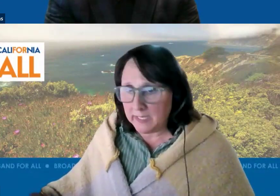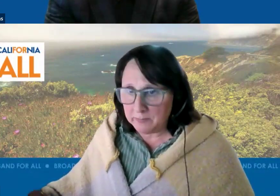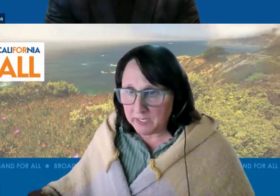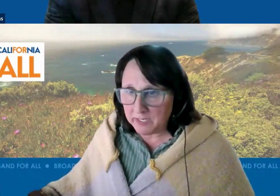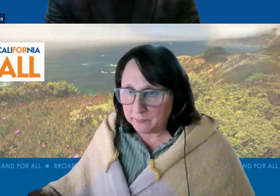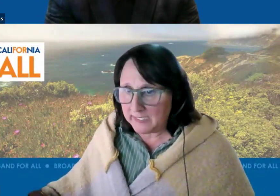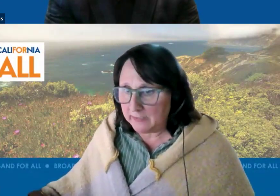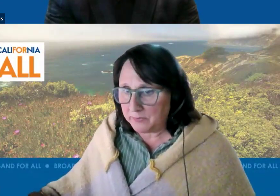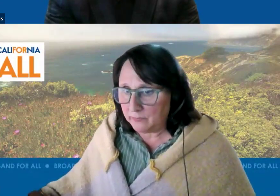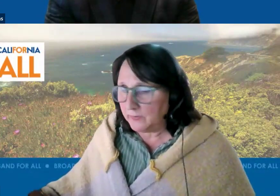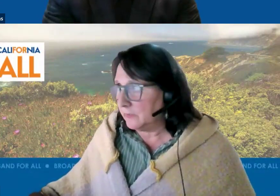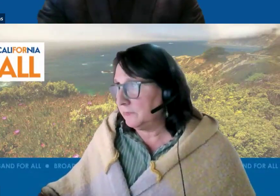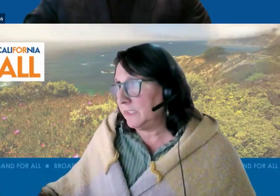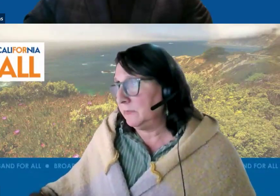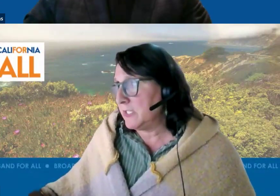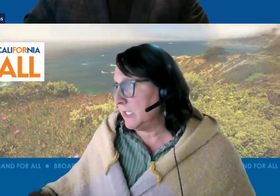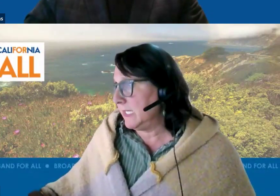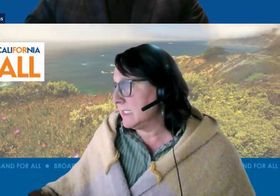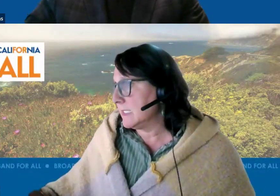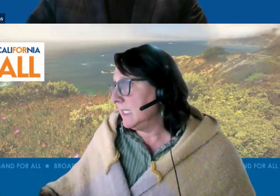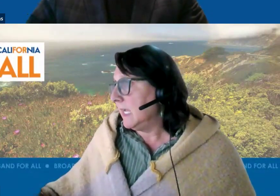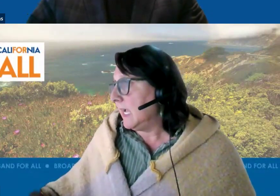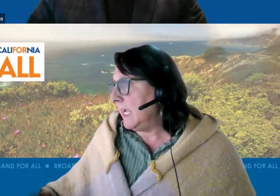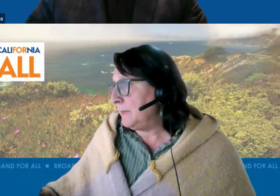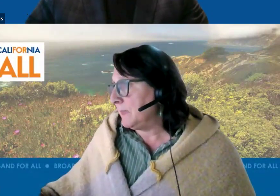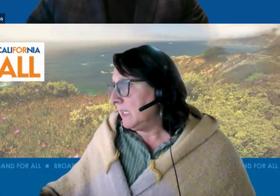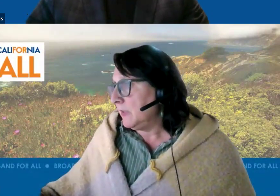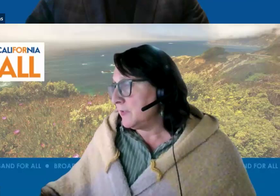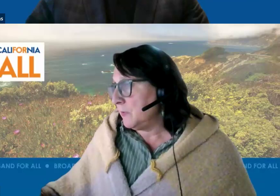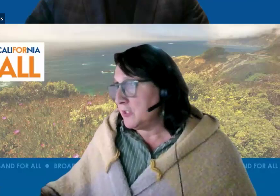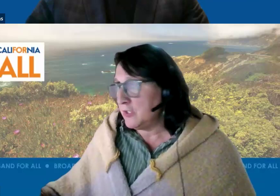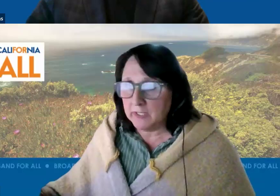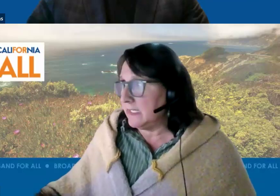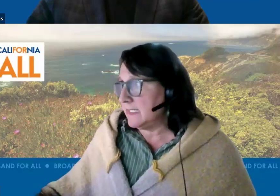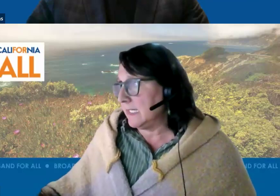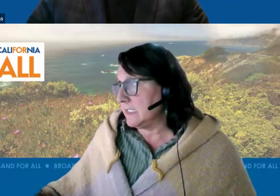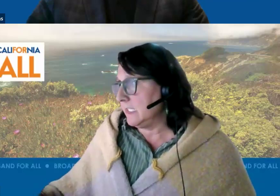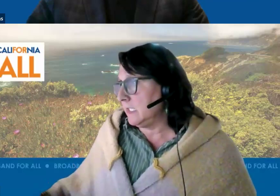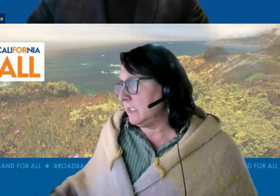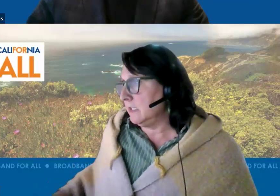Q&A Box. But again, please feel free to raise your hands. There's a question regarding second-tier